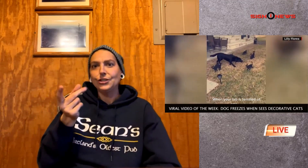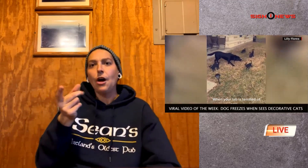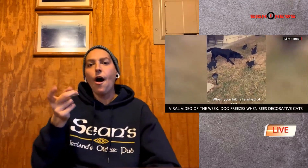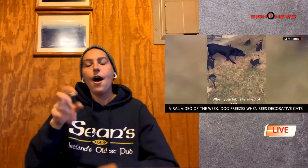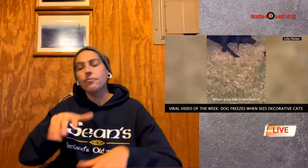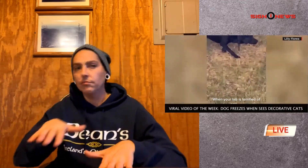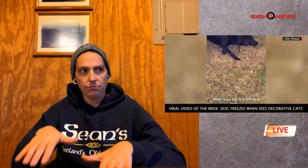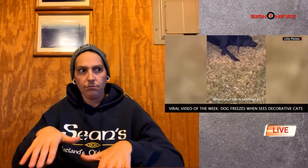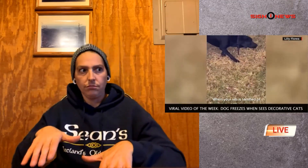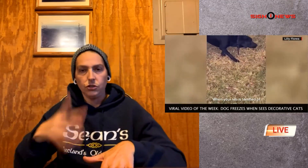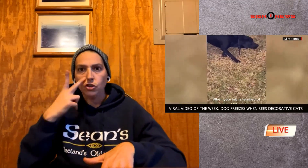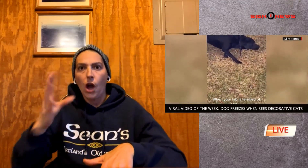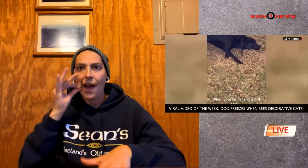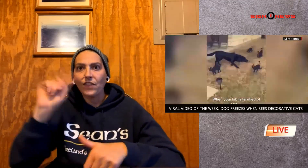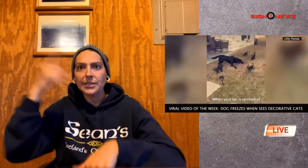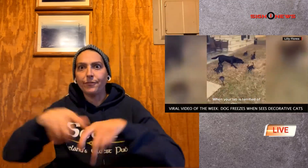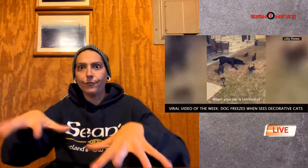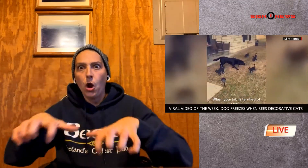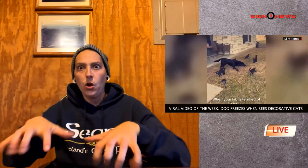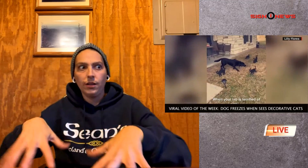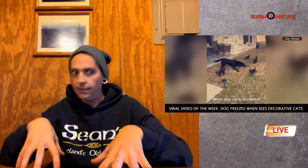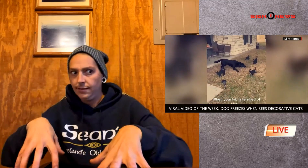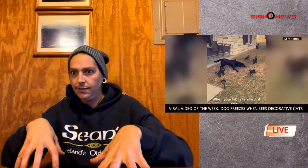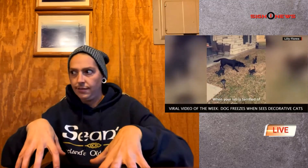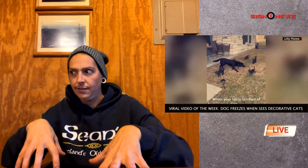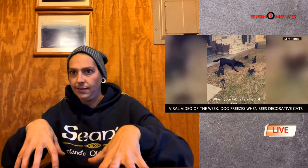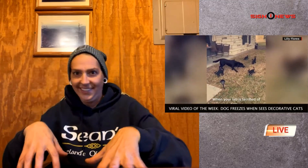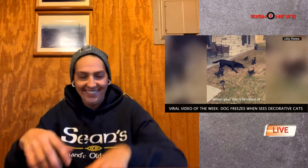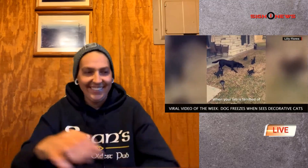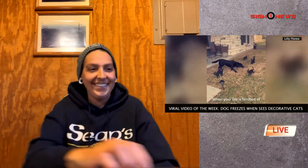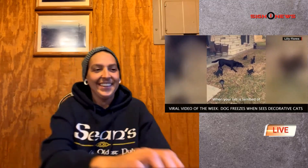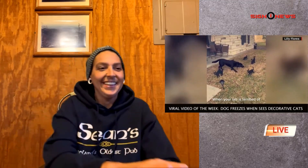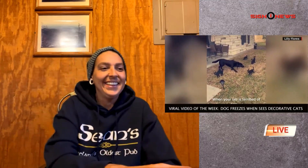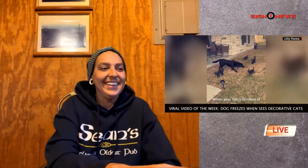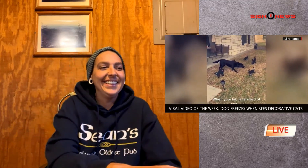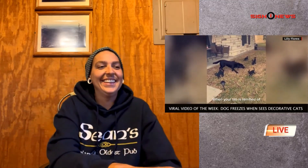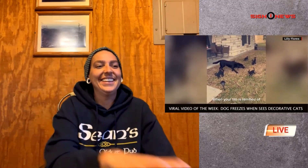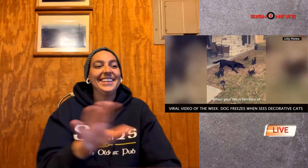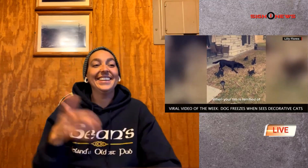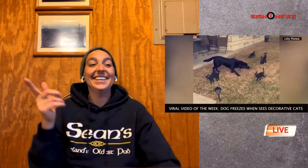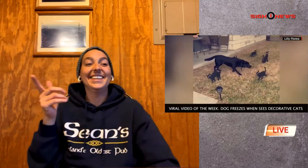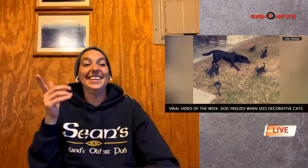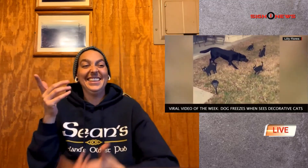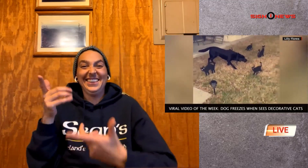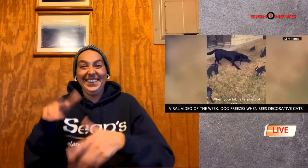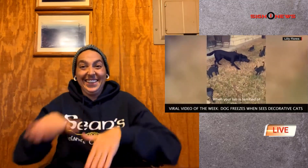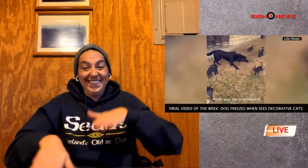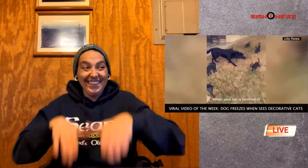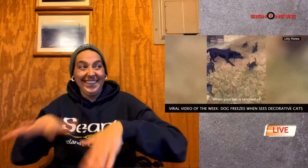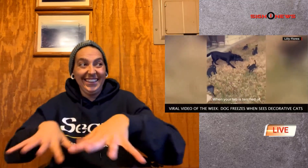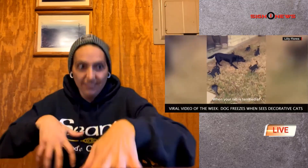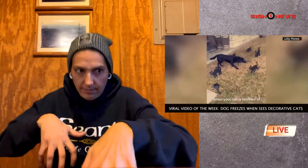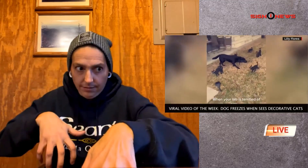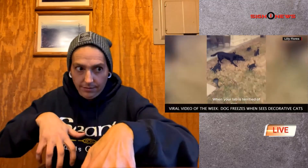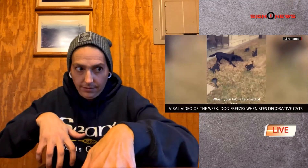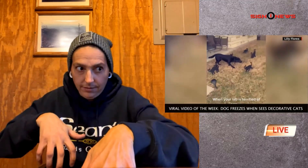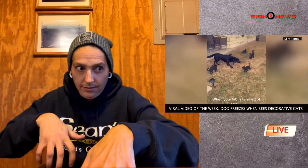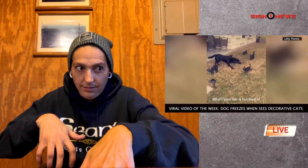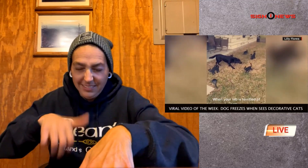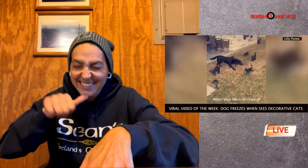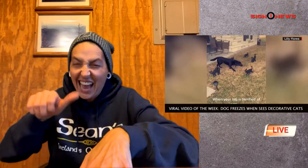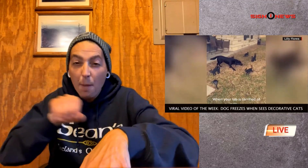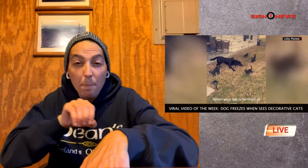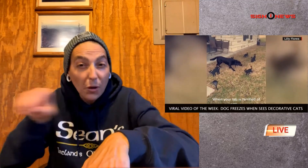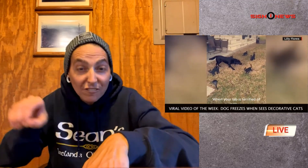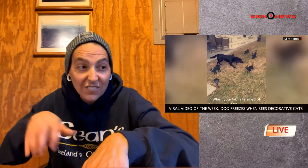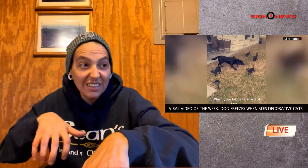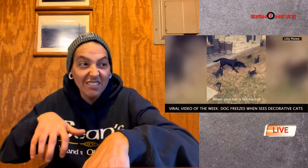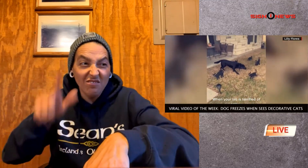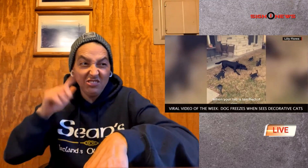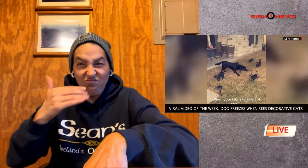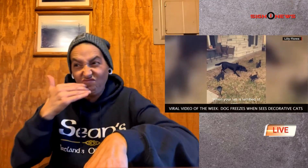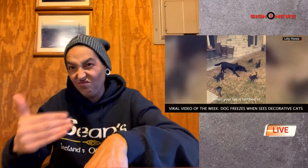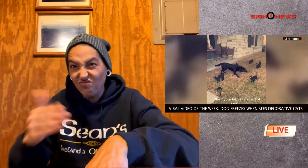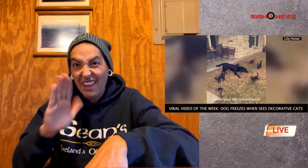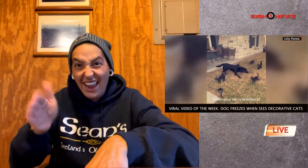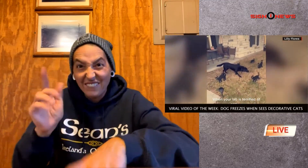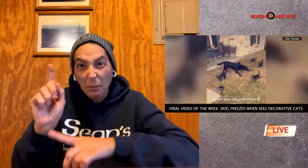first time the dog saw the cats and just stopped in his tracks paralyzed not moving after about